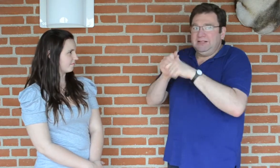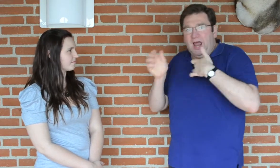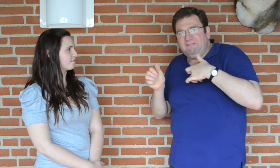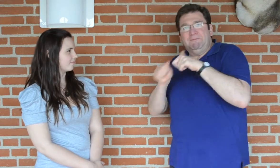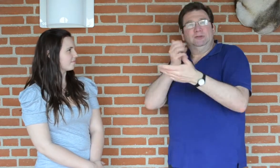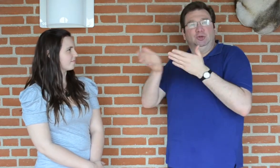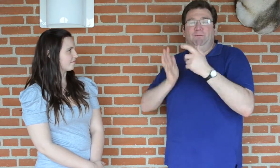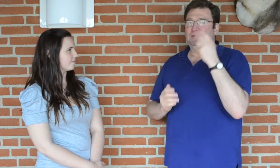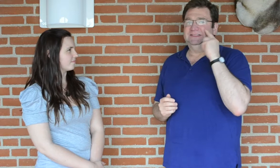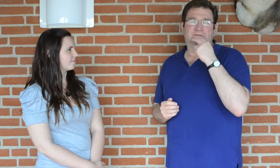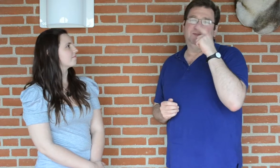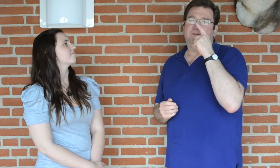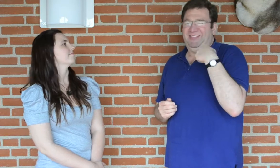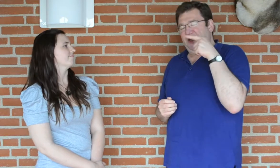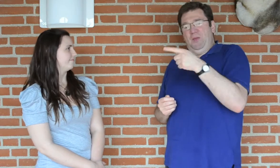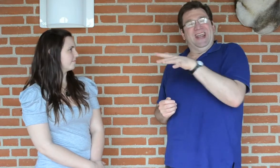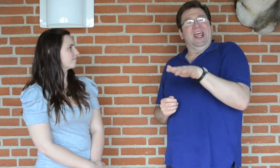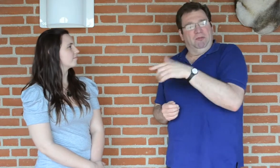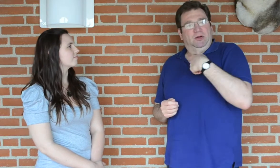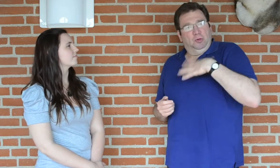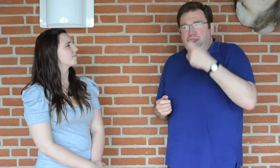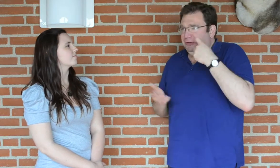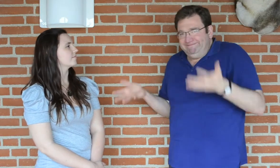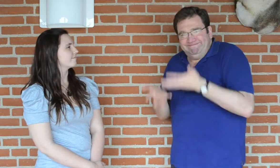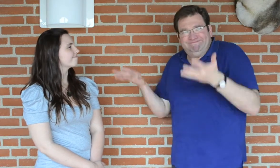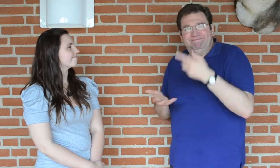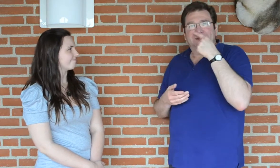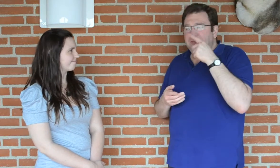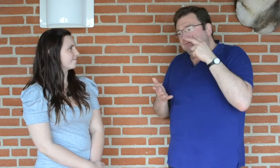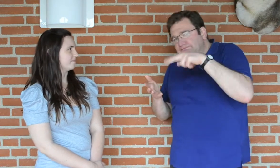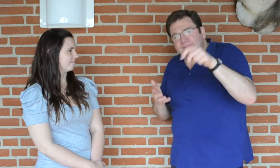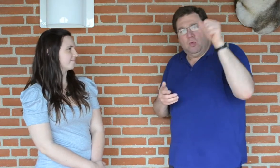better lives, better services for Deaf people. This is one area that I would like to try to encourage people to find and